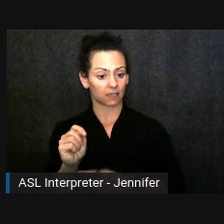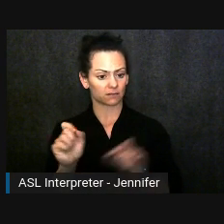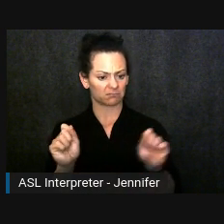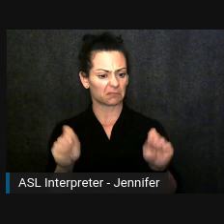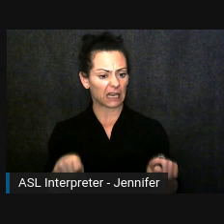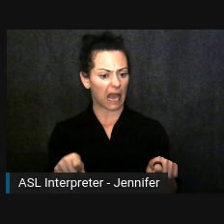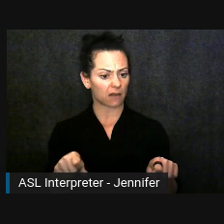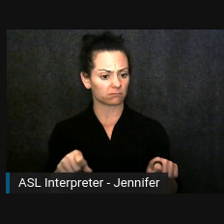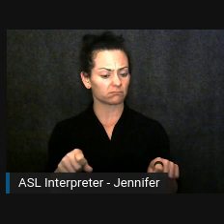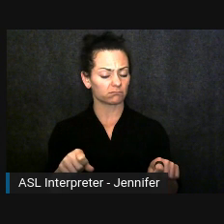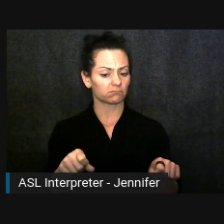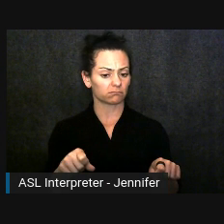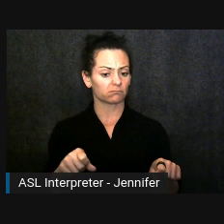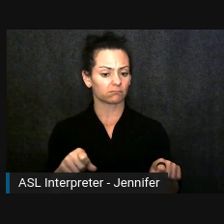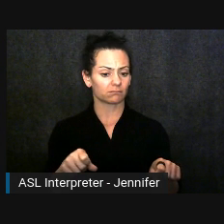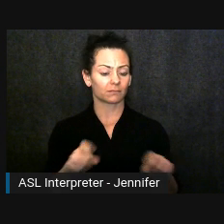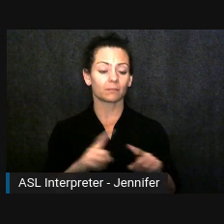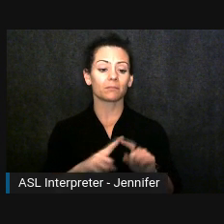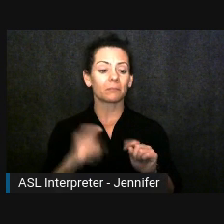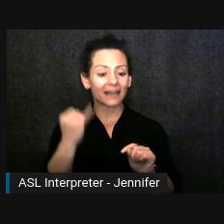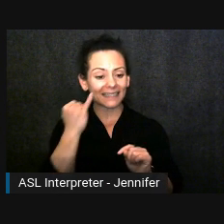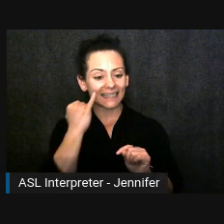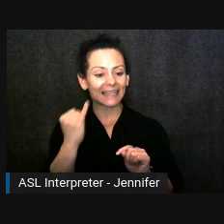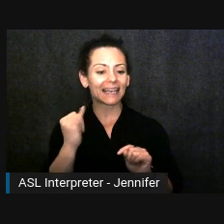also, if they are decorative, you don't necessarily have to.